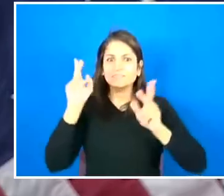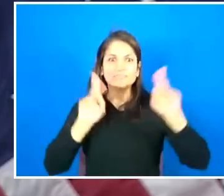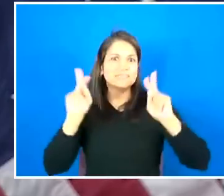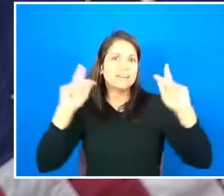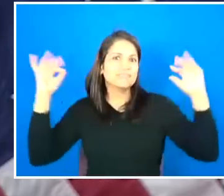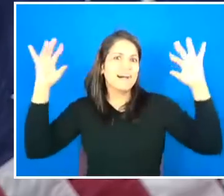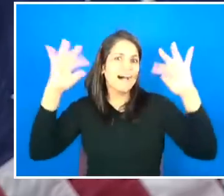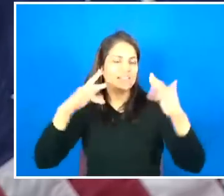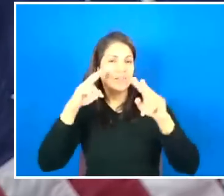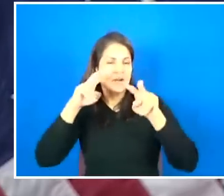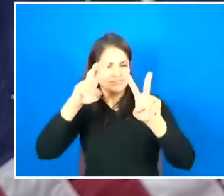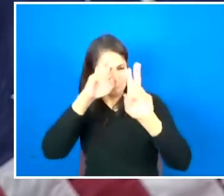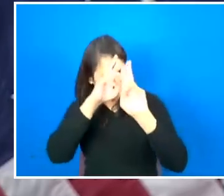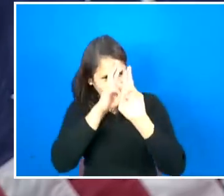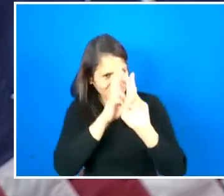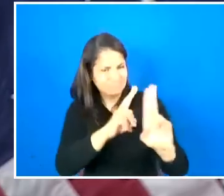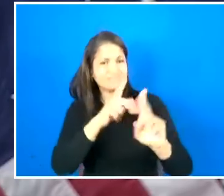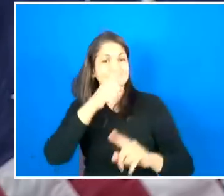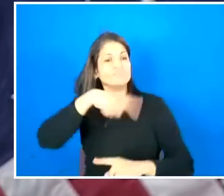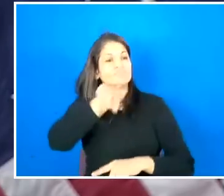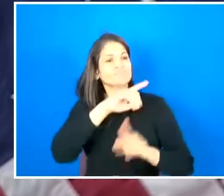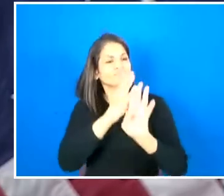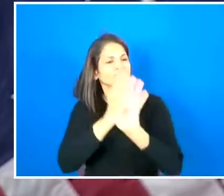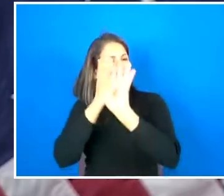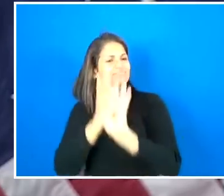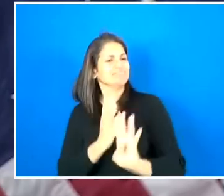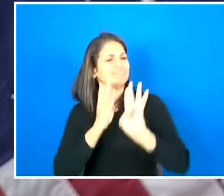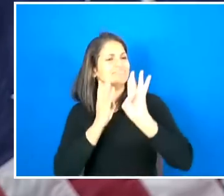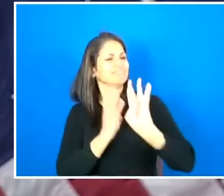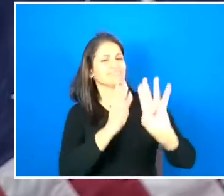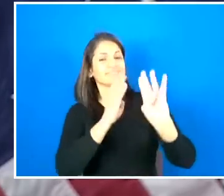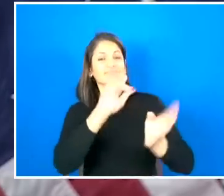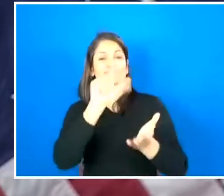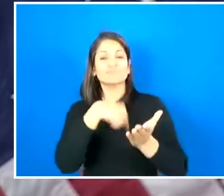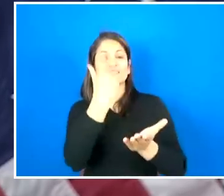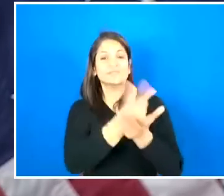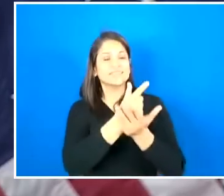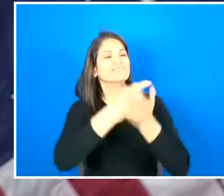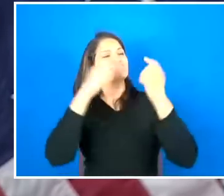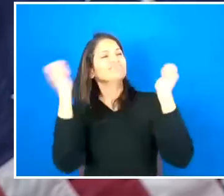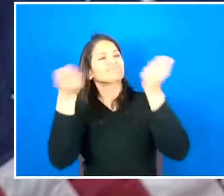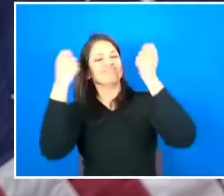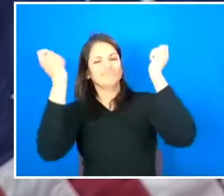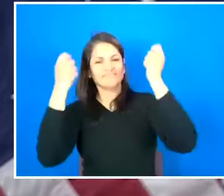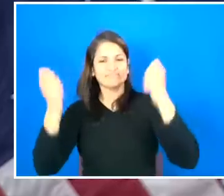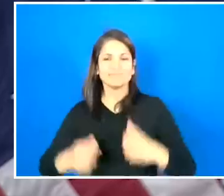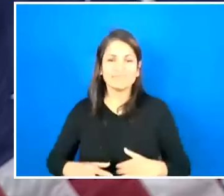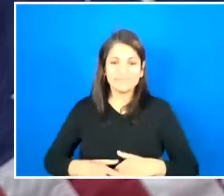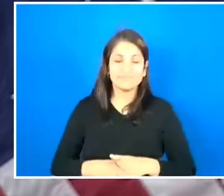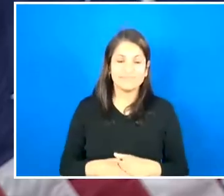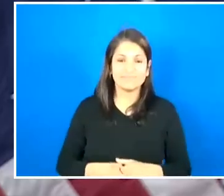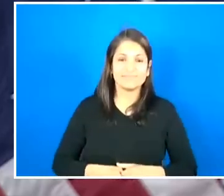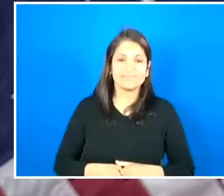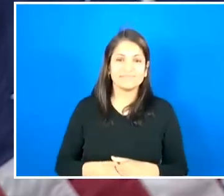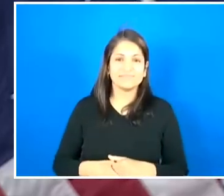CELEBRATE YOU, TO SALUET Y TOUHE WY AY OUSTUCK WITH IT, NOT JUST IN THE YEARS BEFORE BUT PARTICULARLY DURING THIS CRISIS.